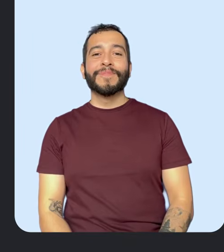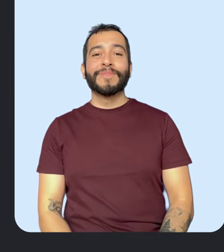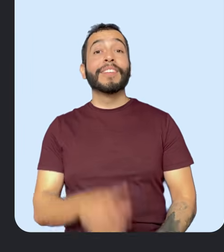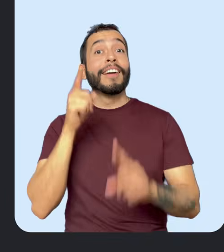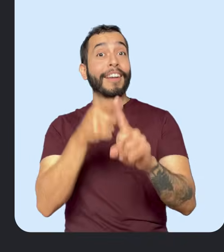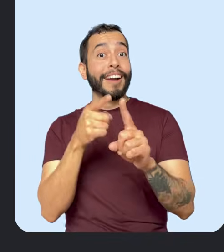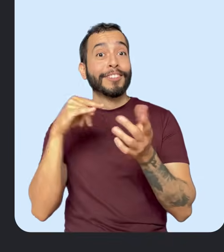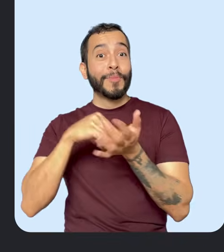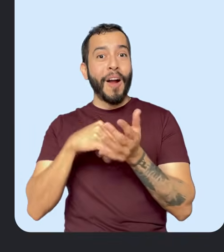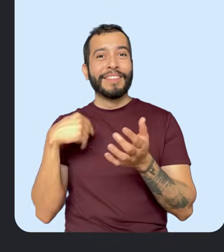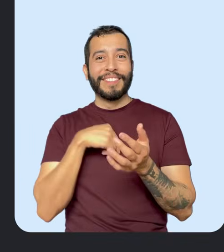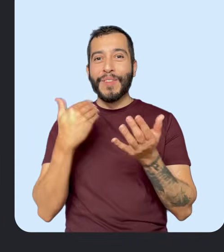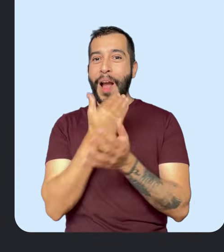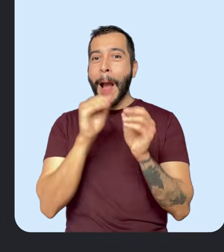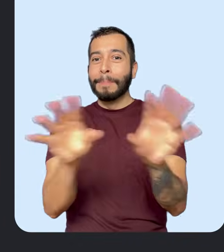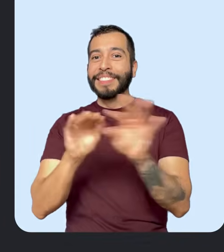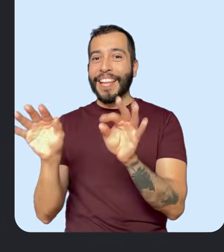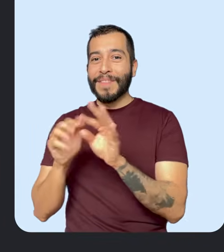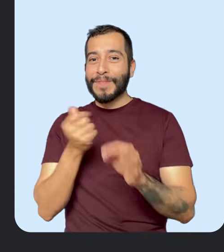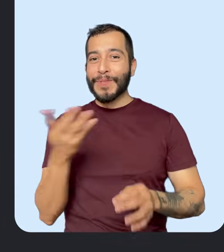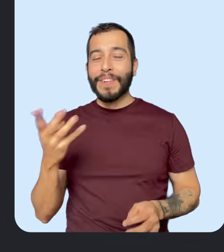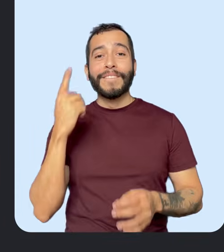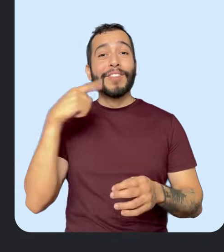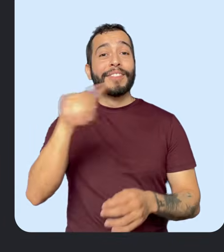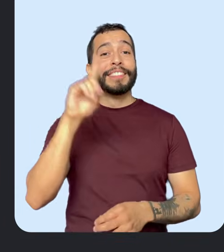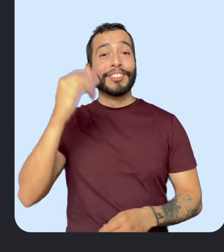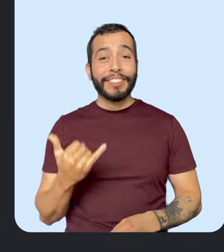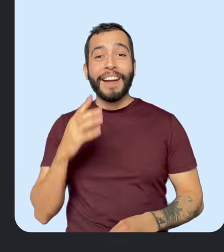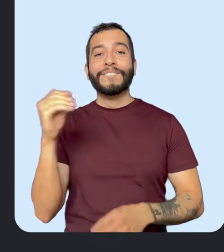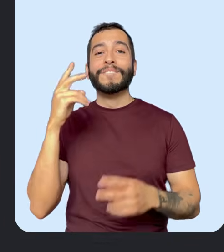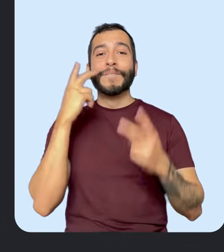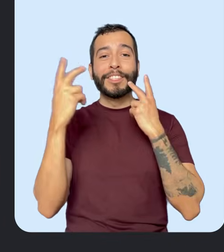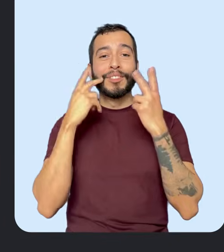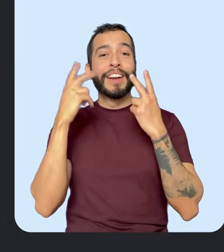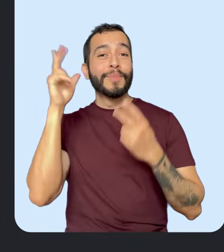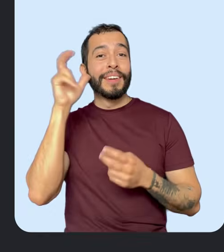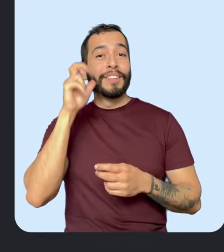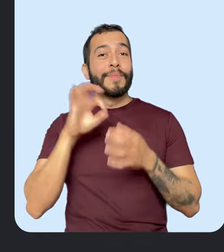Speaking of Android, we recently launched a few new updates for users with dyslexia and vision and hearing related disabilities.